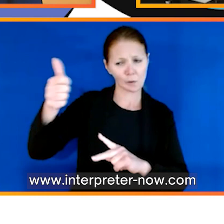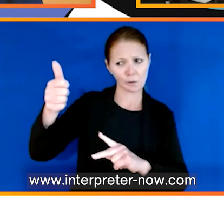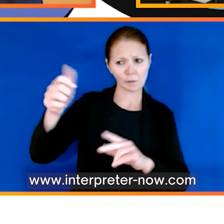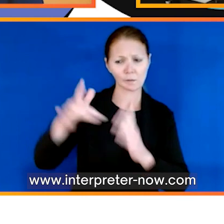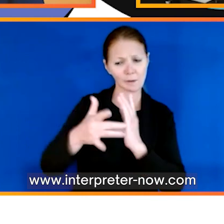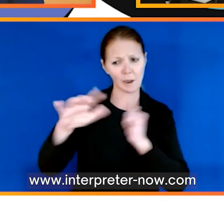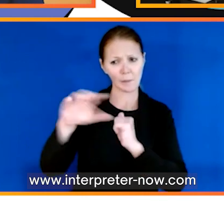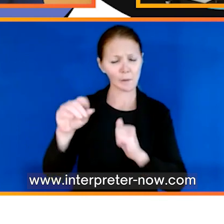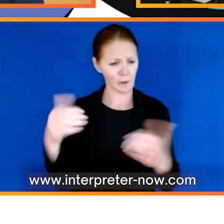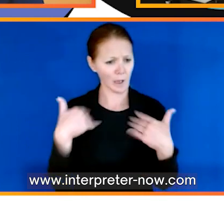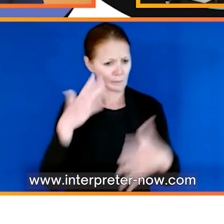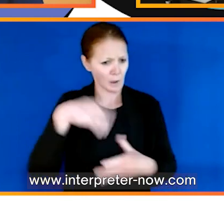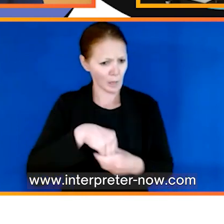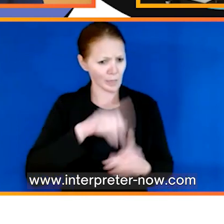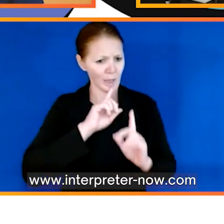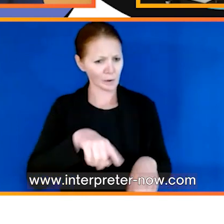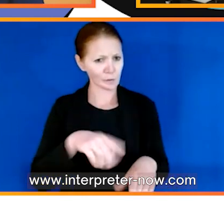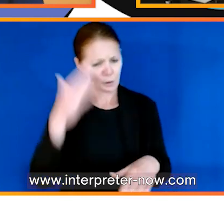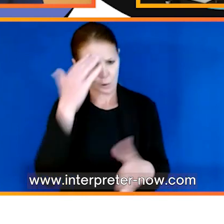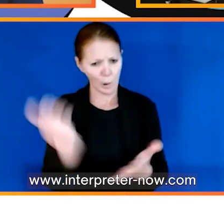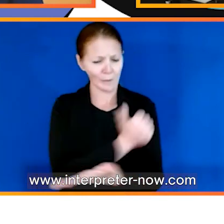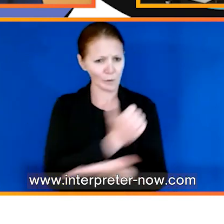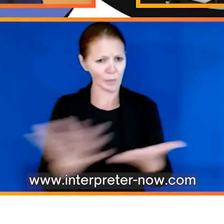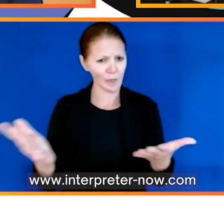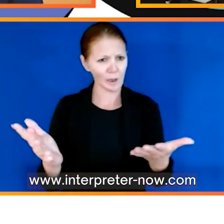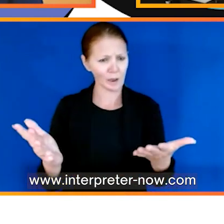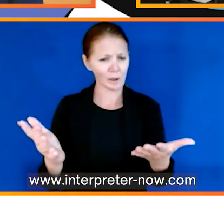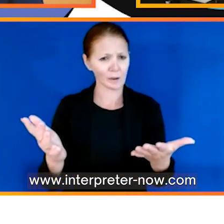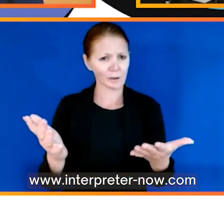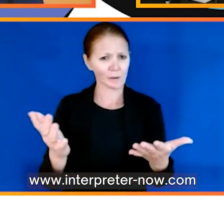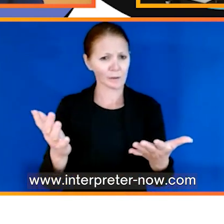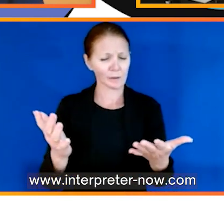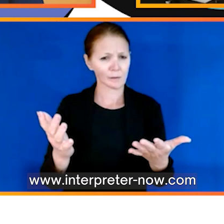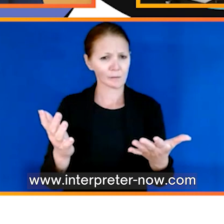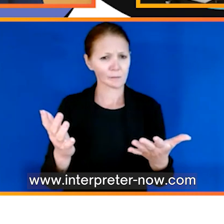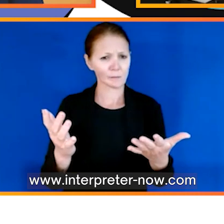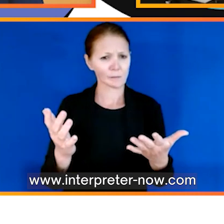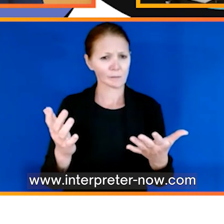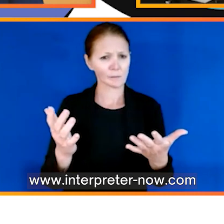It was a very opportune moment for me just to see when you do have people in leadership